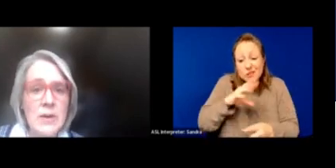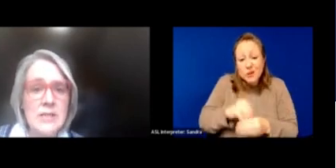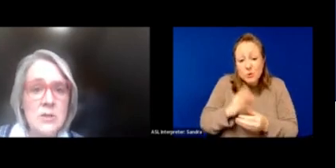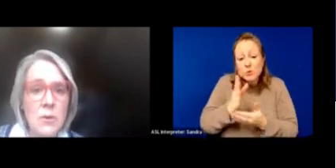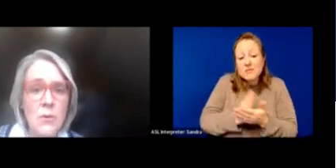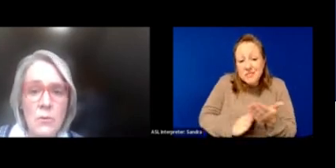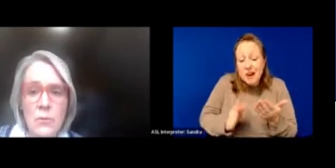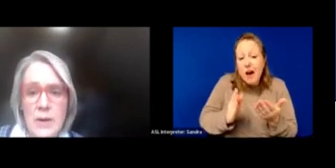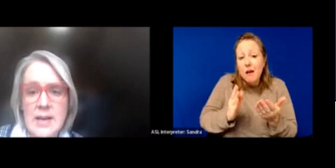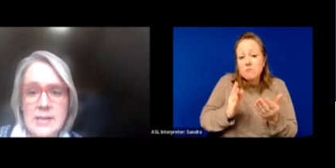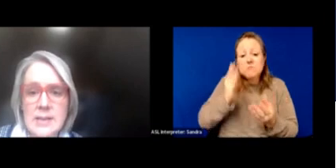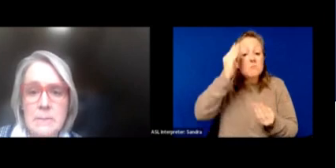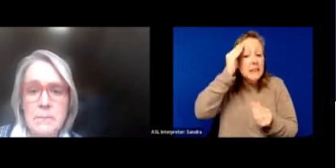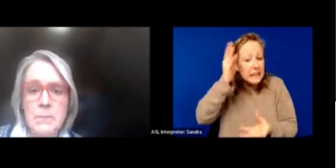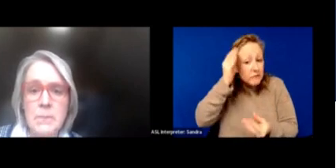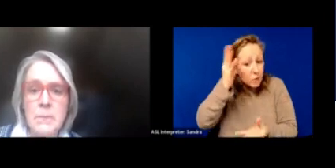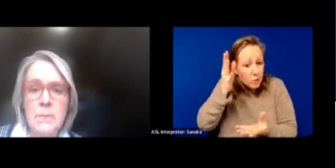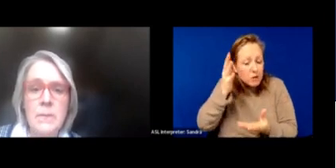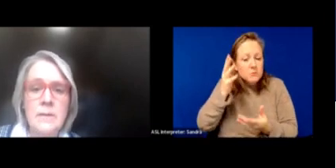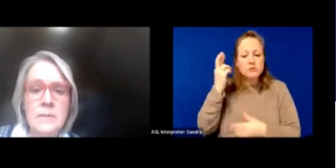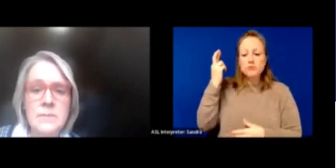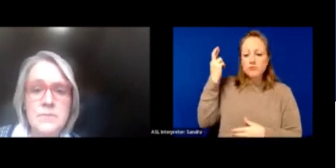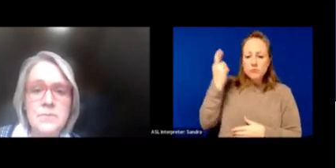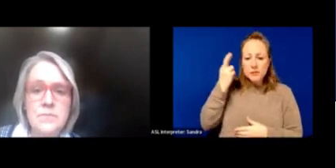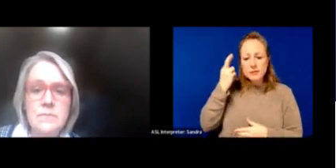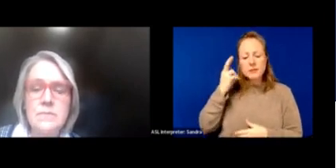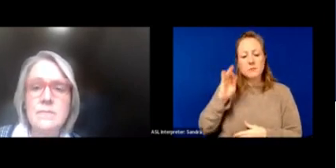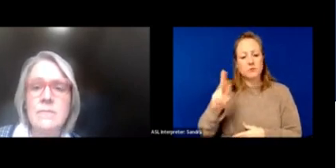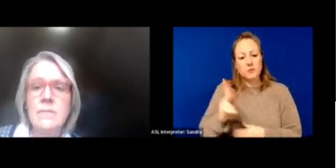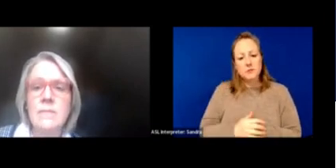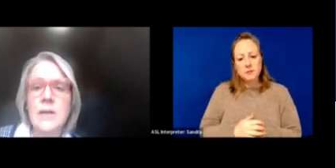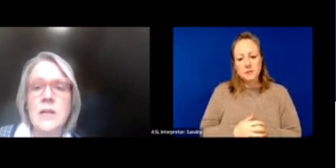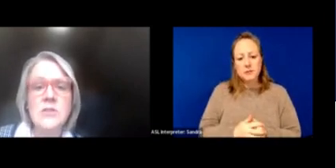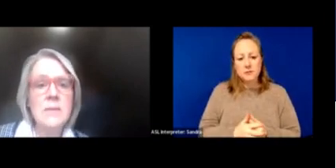reasonable risk. So